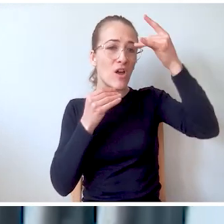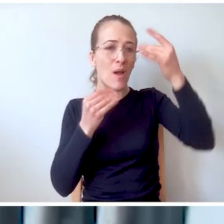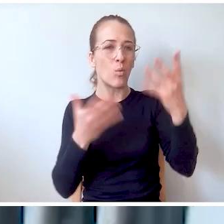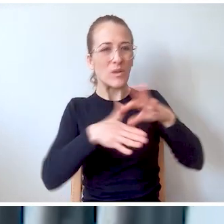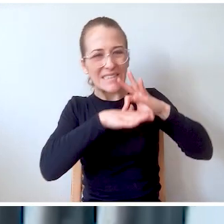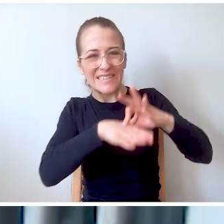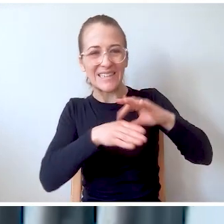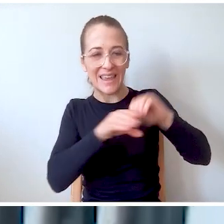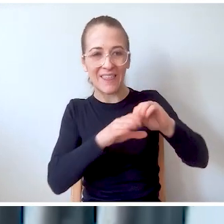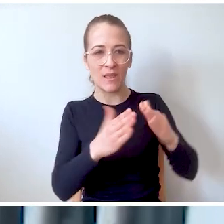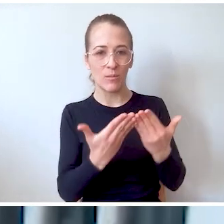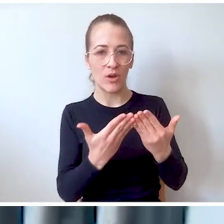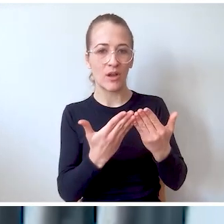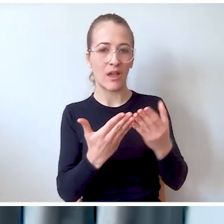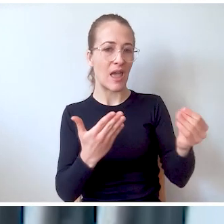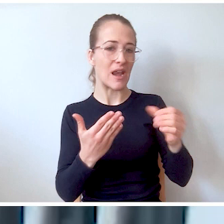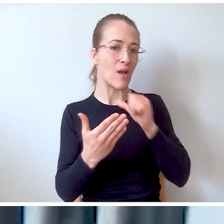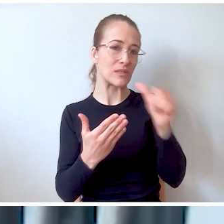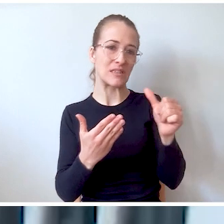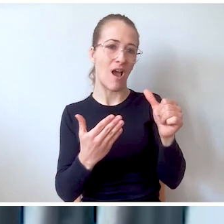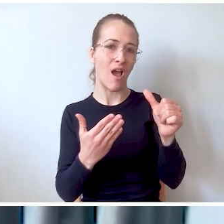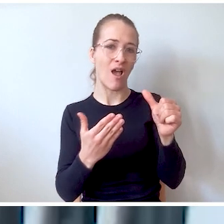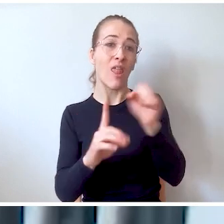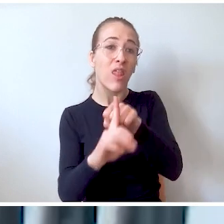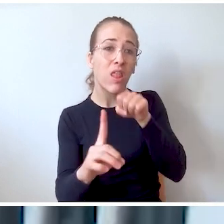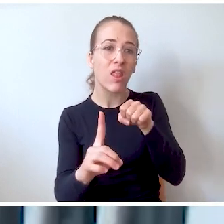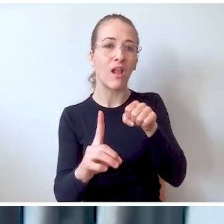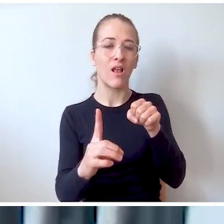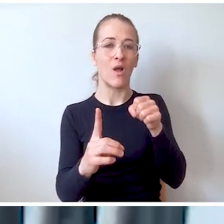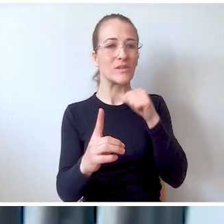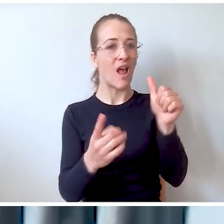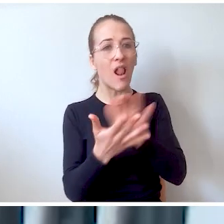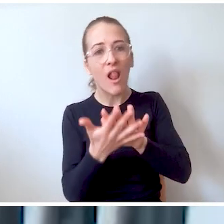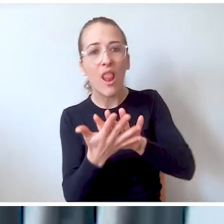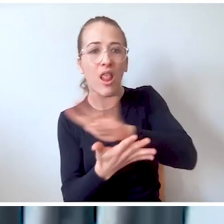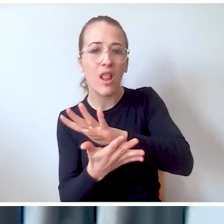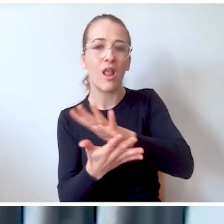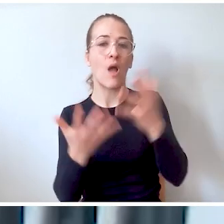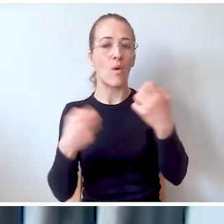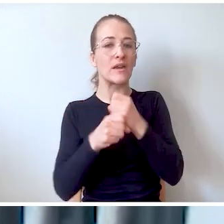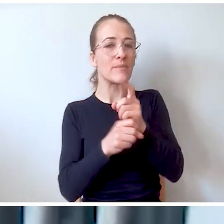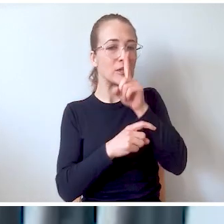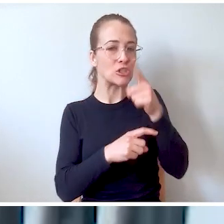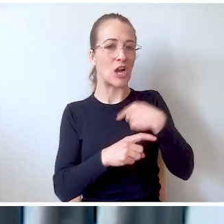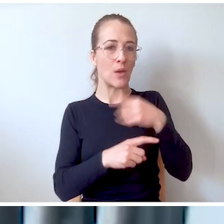and I was not pulling any punches. I didn't want to. I wanted to make sure that I was as candid